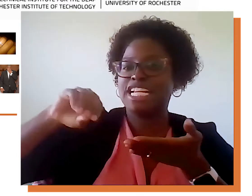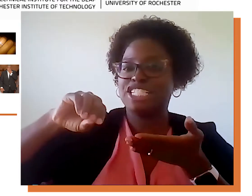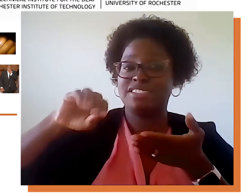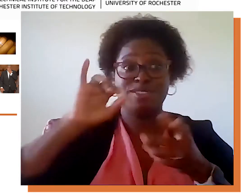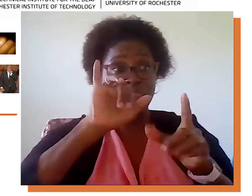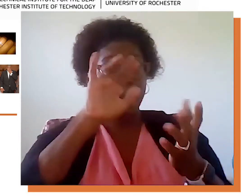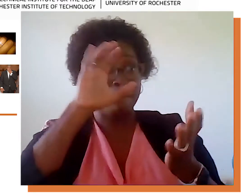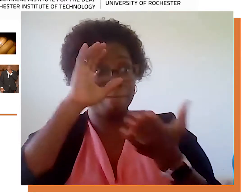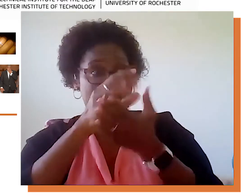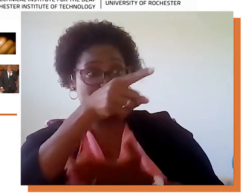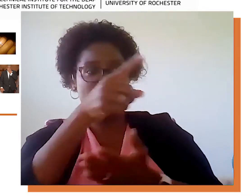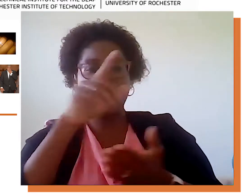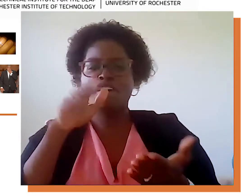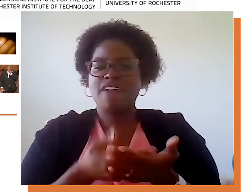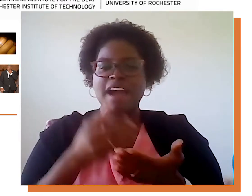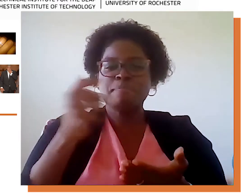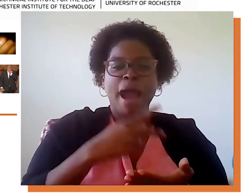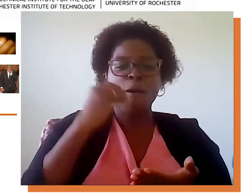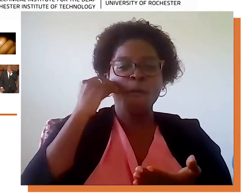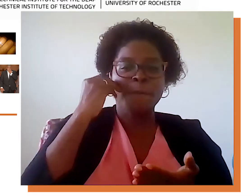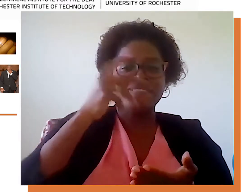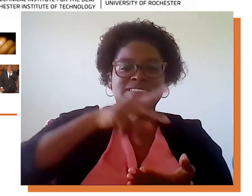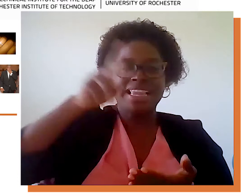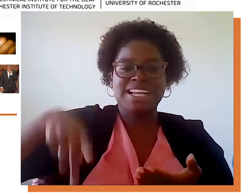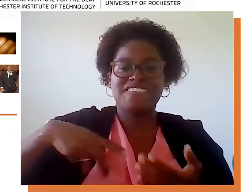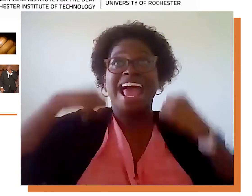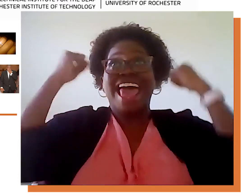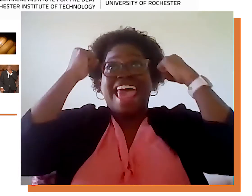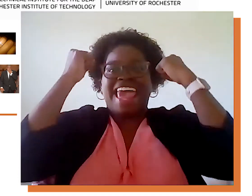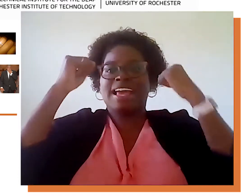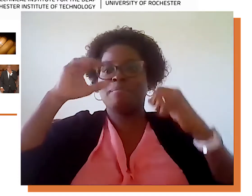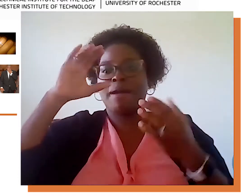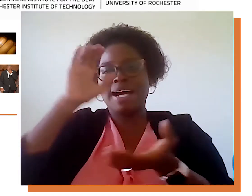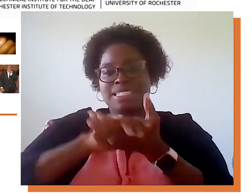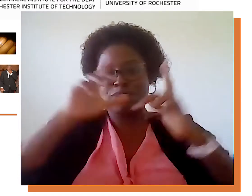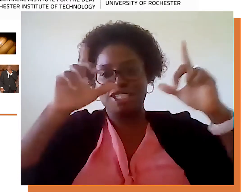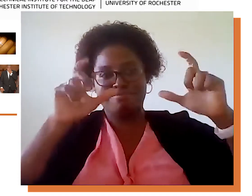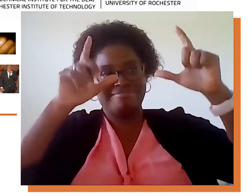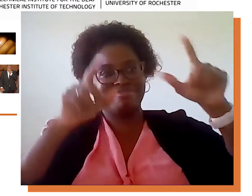and propelled me to continue going. And when I got back to Philadelphia a year later...